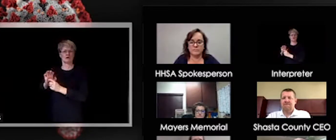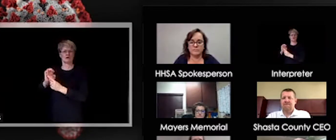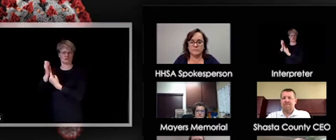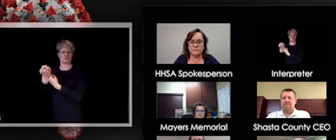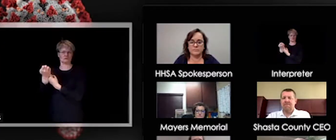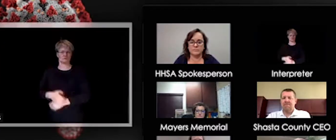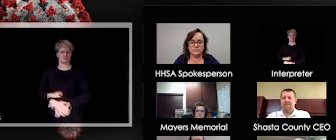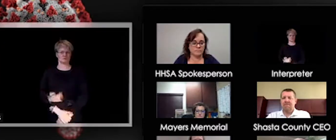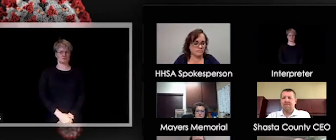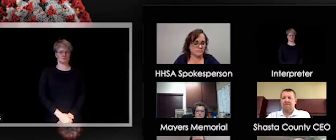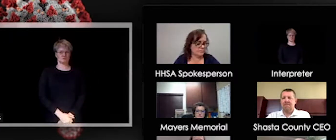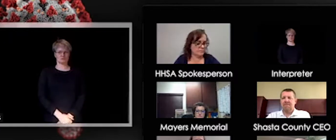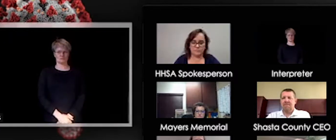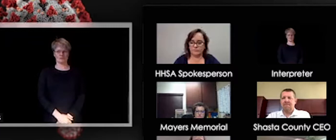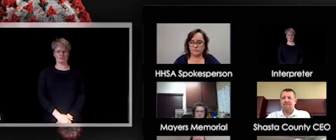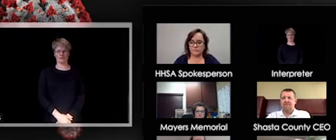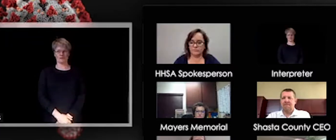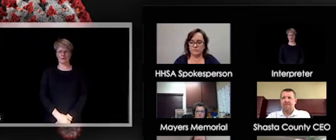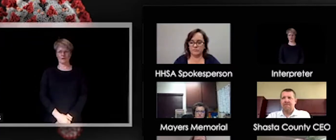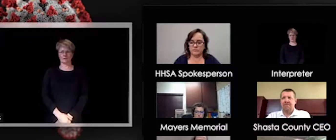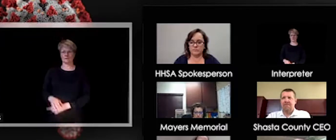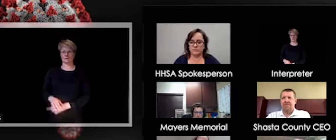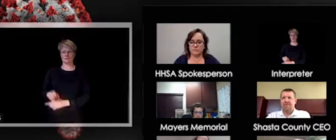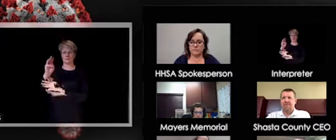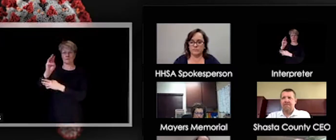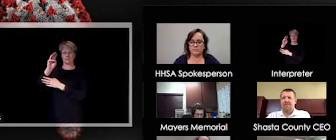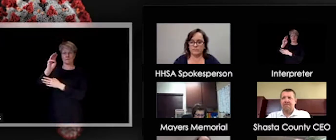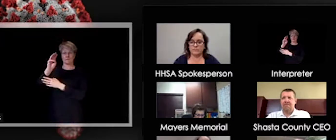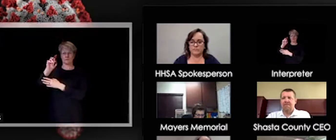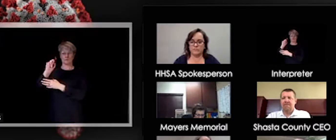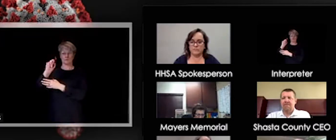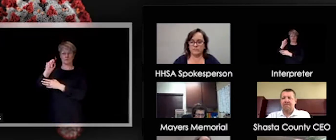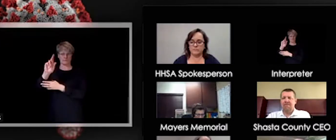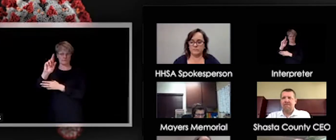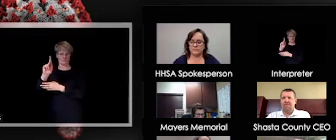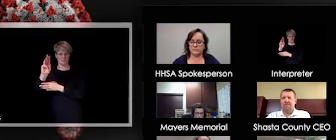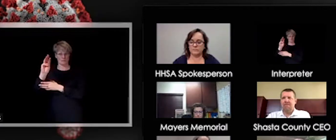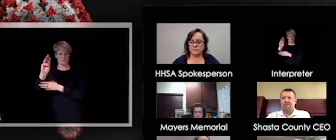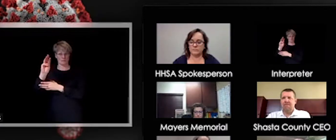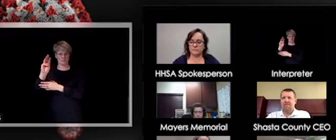provided an update in a little while, but, really, we’re seeing [unintelligible] to